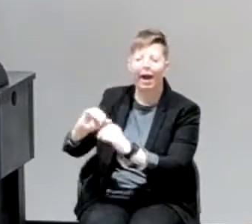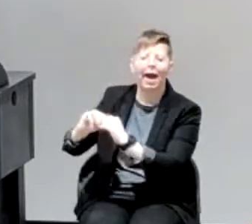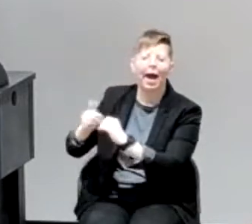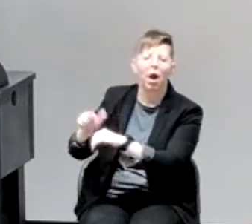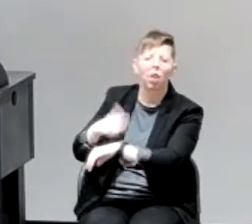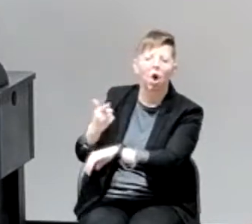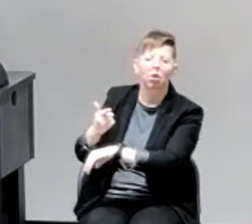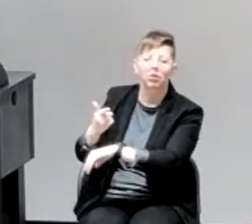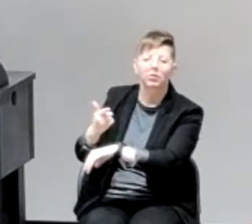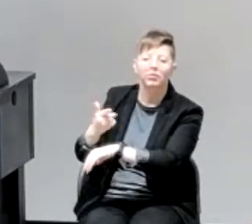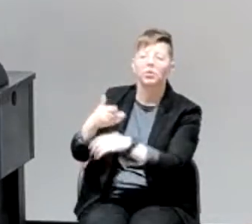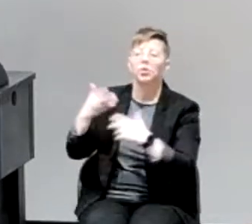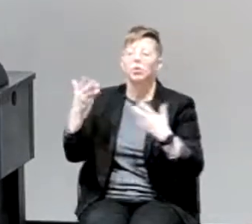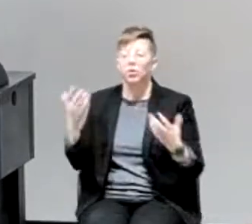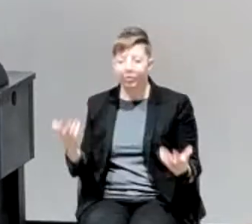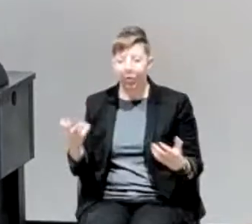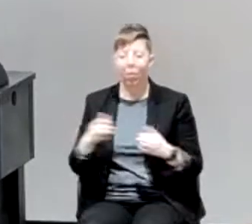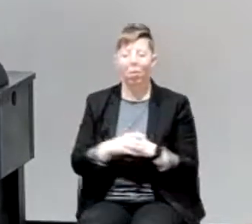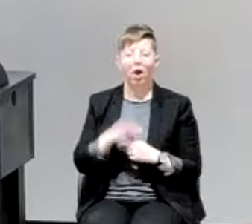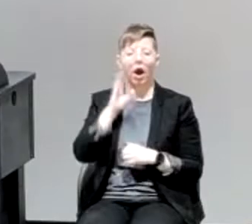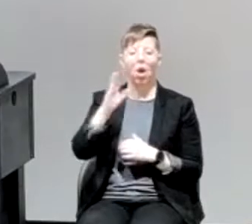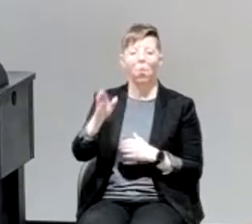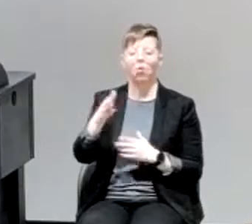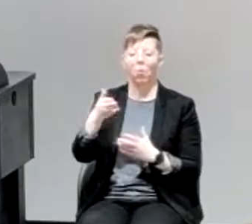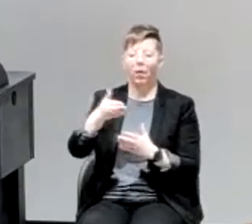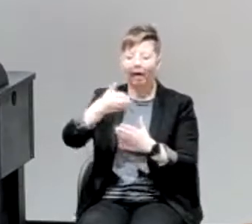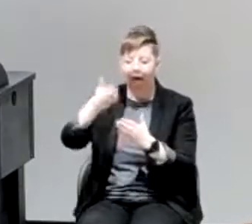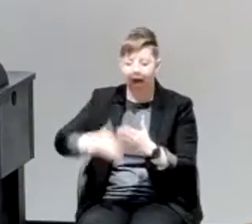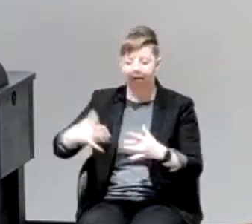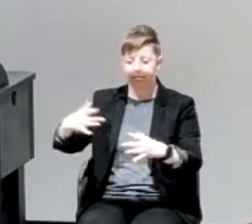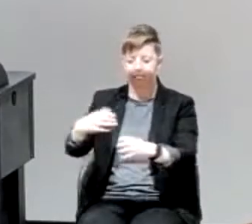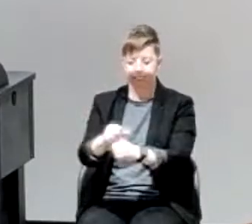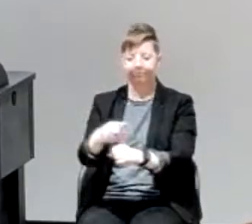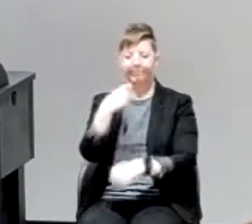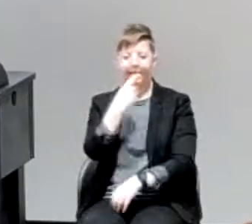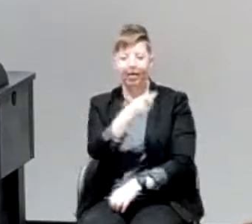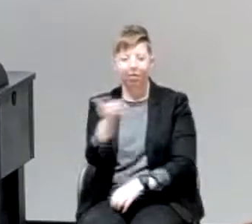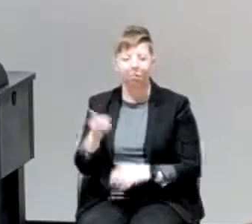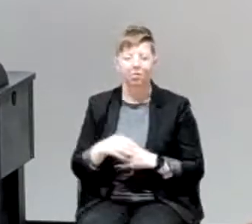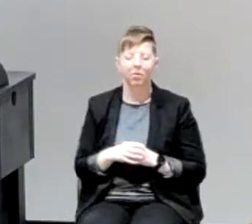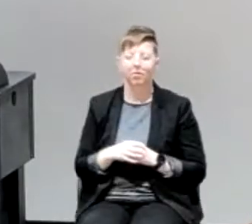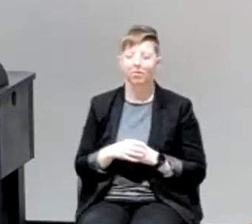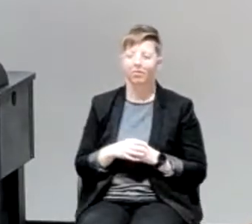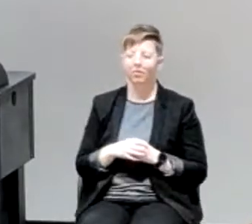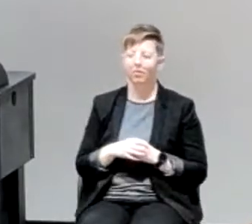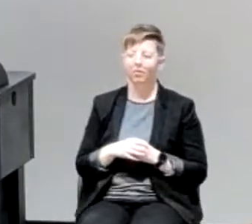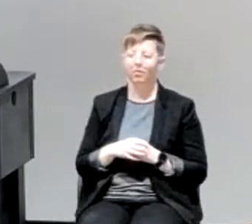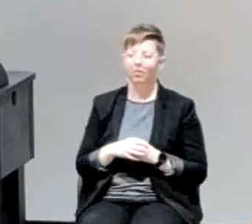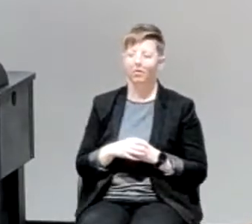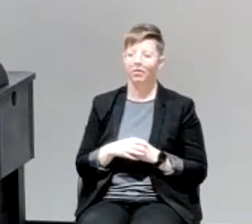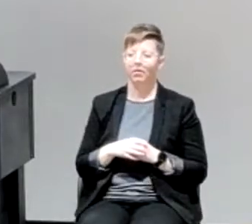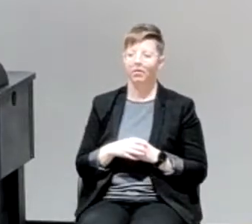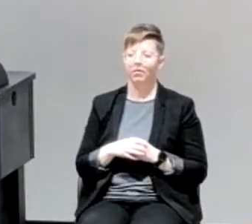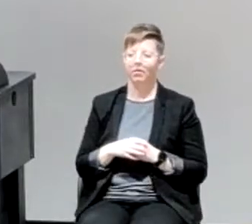So that's the opportunity. The only other part of that is to answer how long is it going to take us?